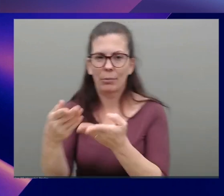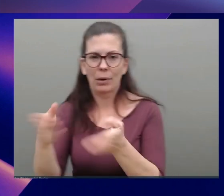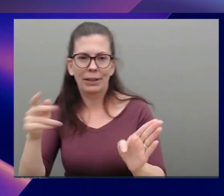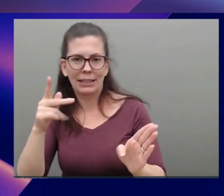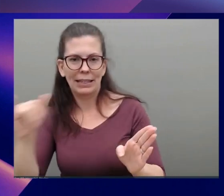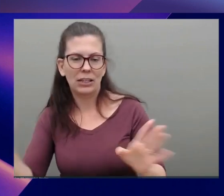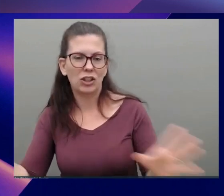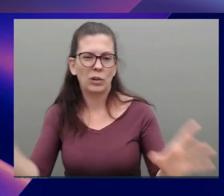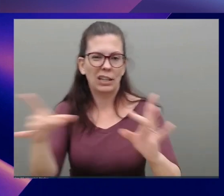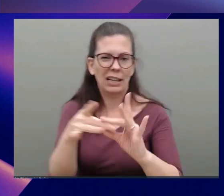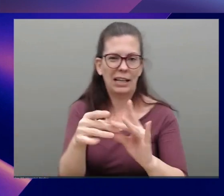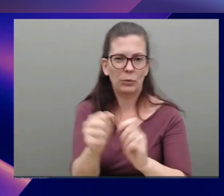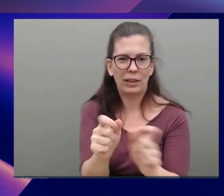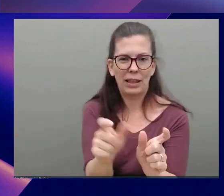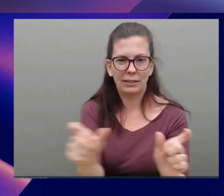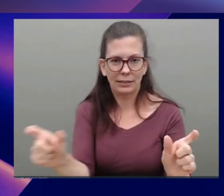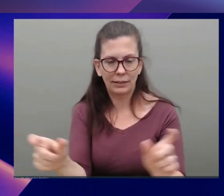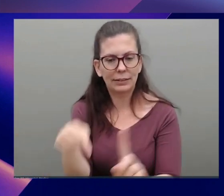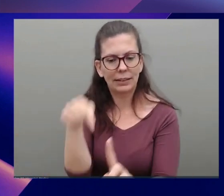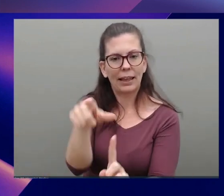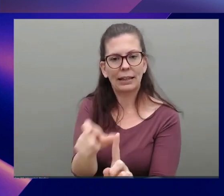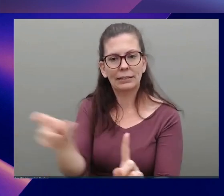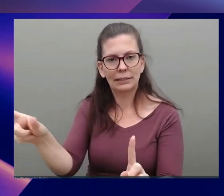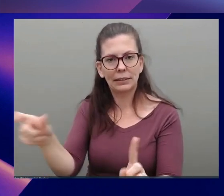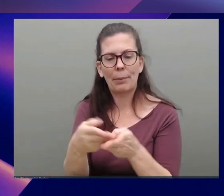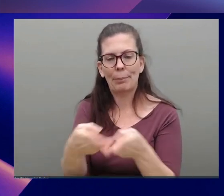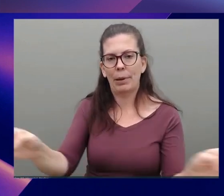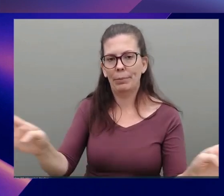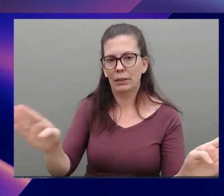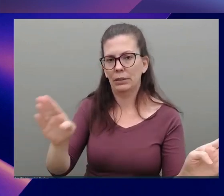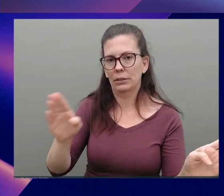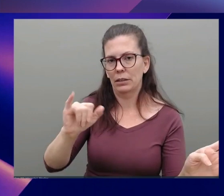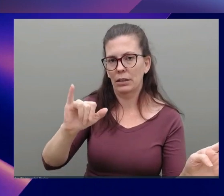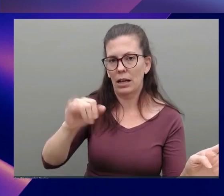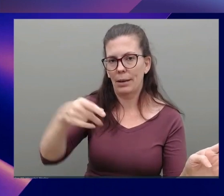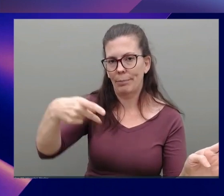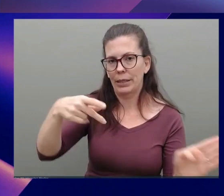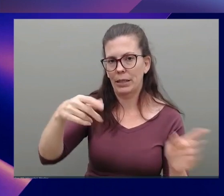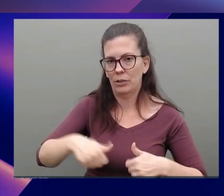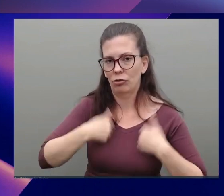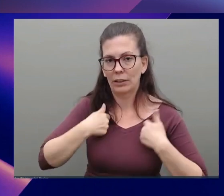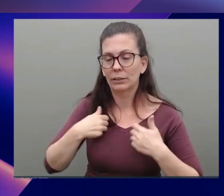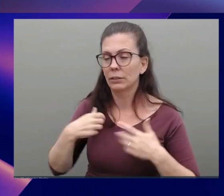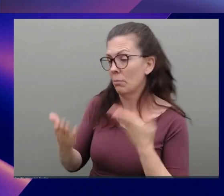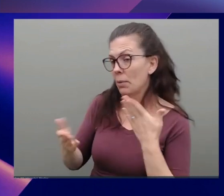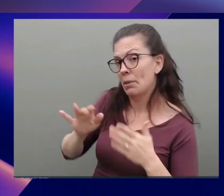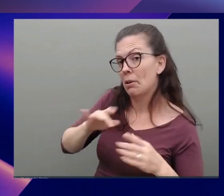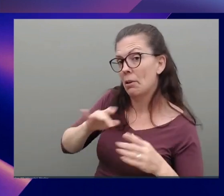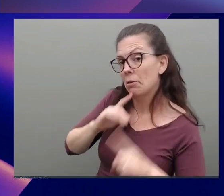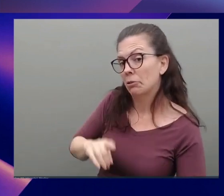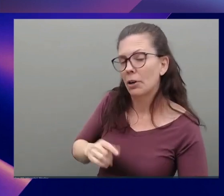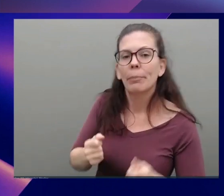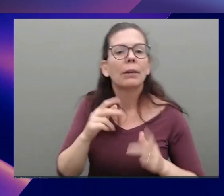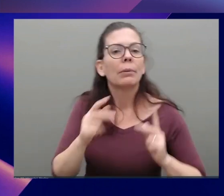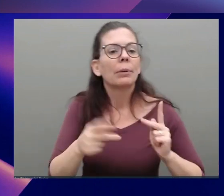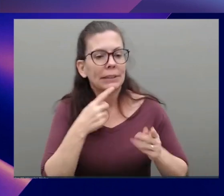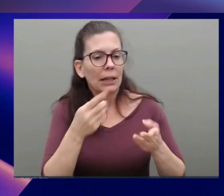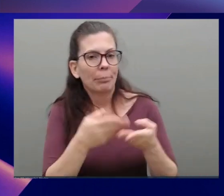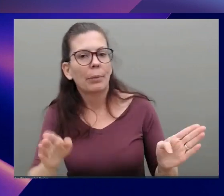and you need the instance public IP address to connect. And I see that's maybe an answer. So a lot of people are saying public IP, IP, public IP.